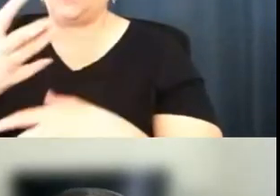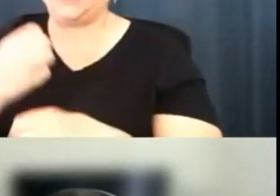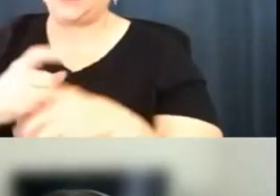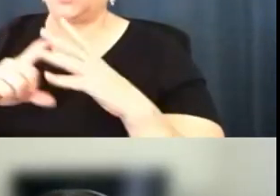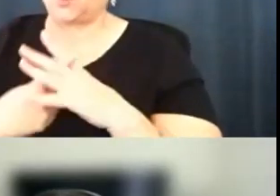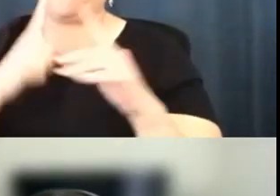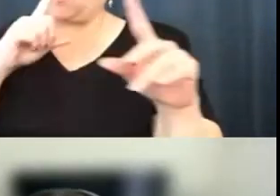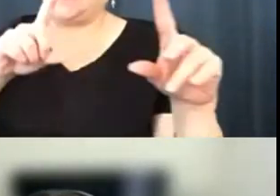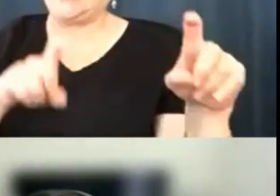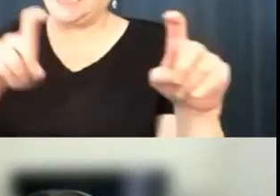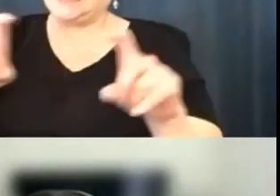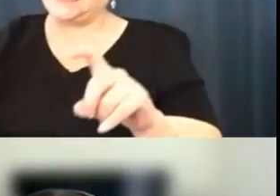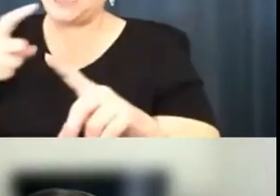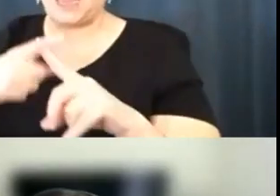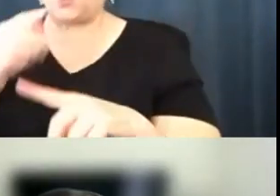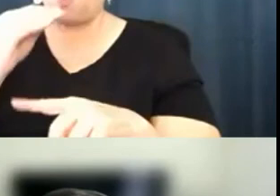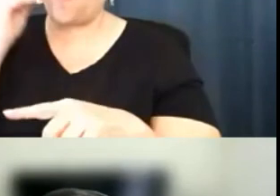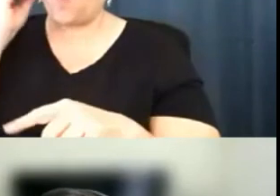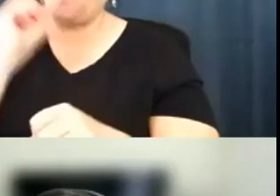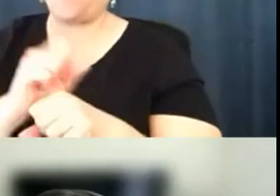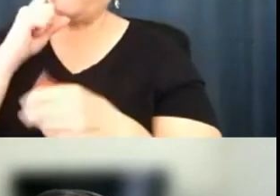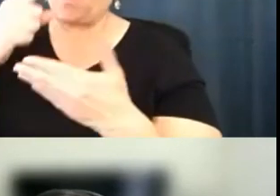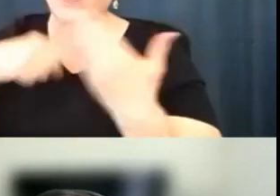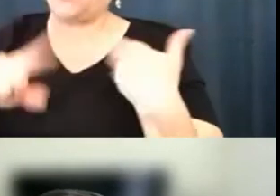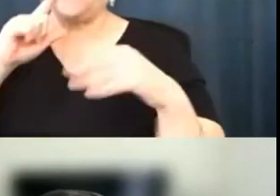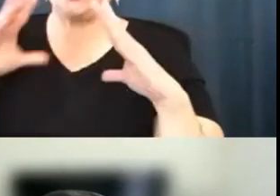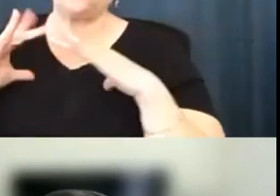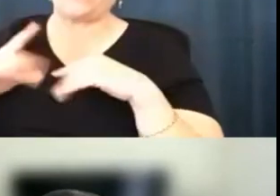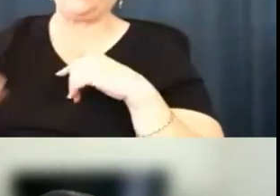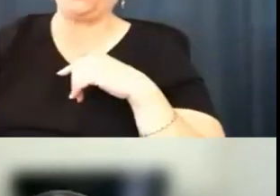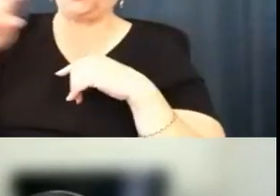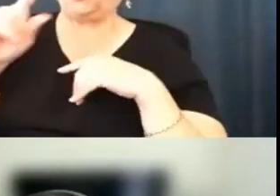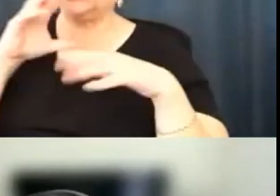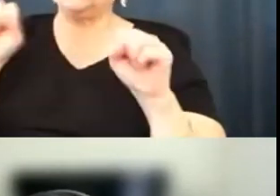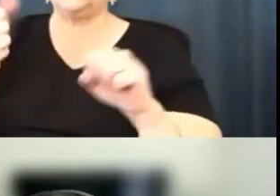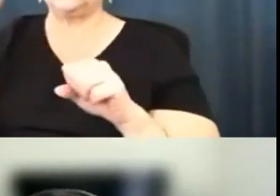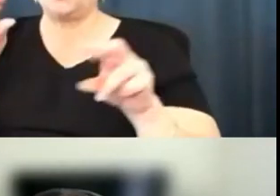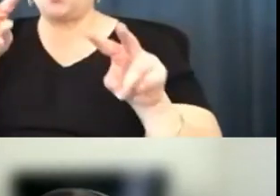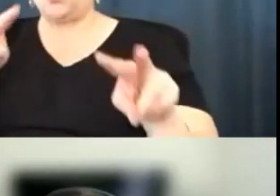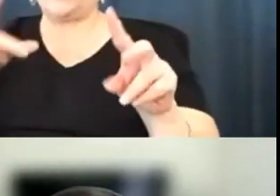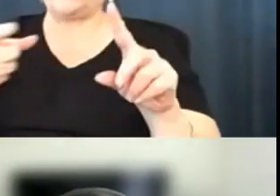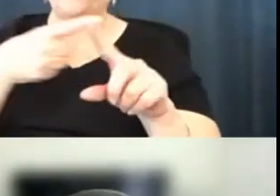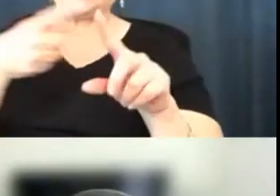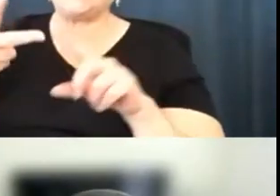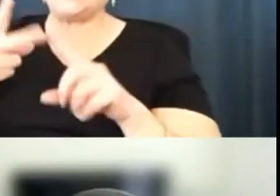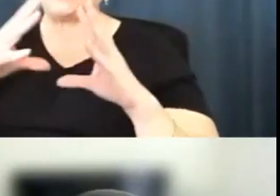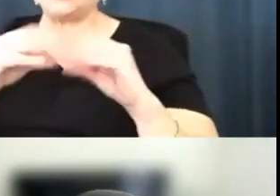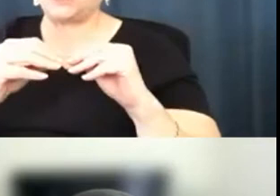And as some homework for next week, it would be great if you could do, take a look at the first and second section. The first section is about visual testing,